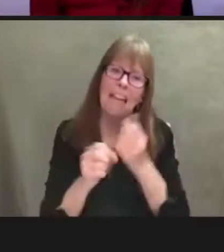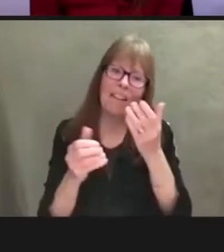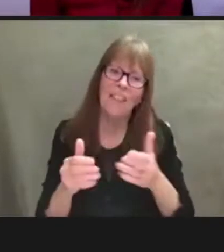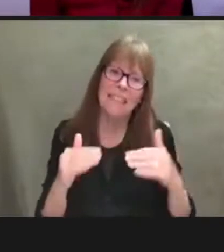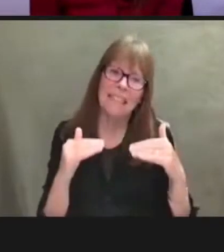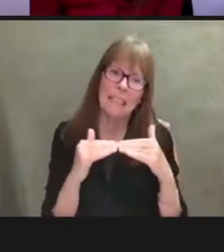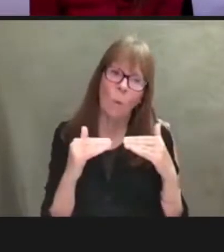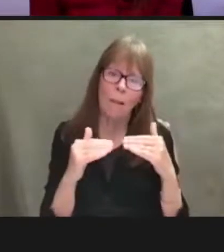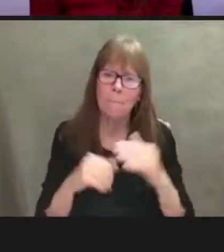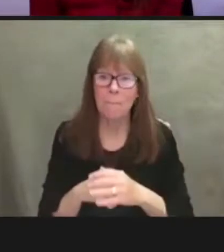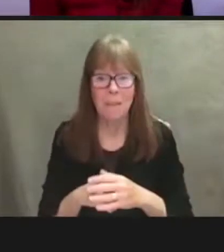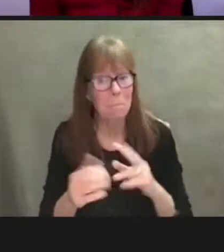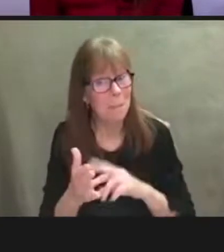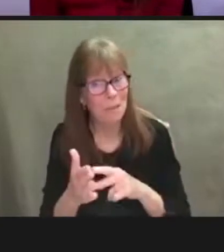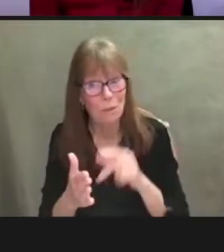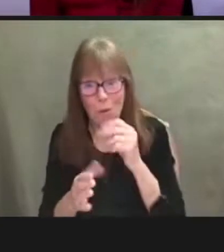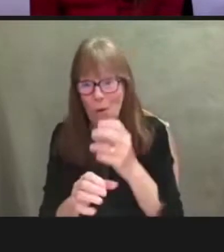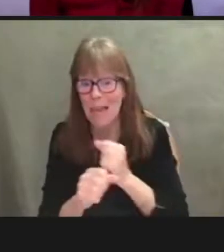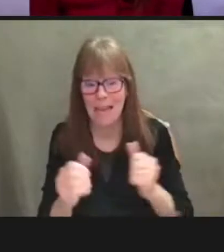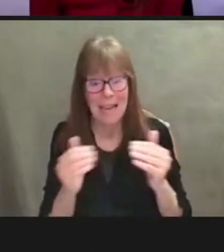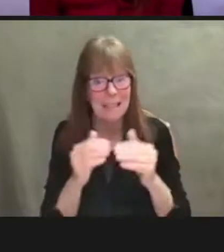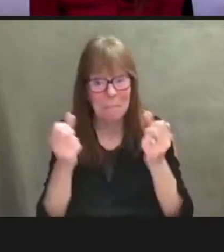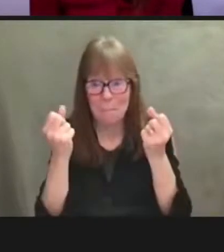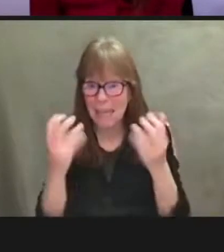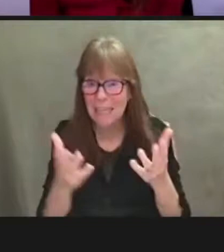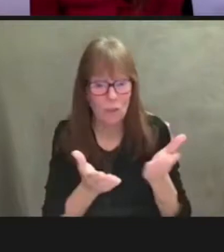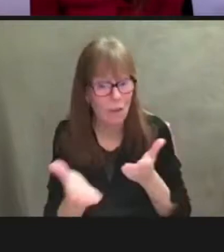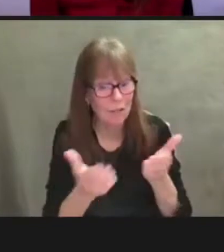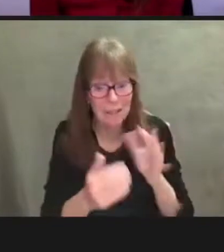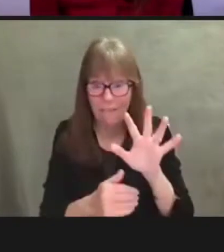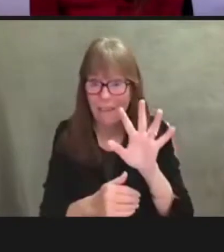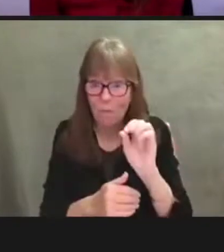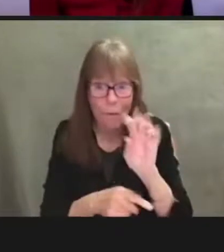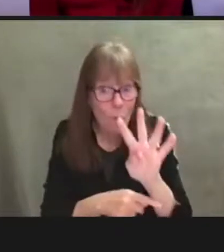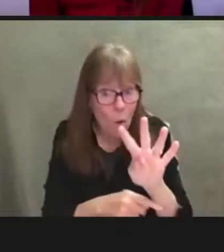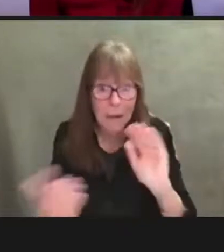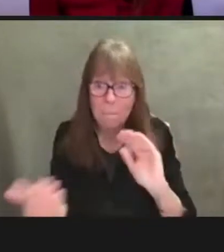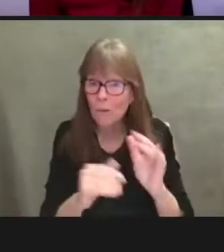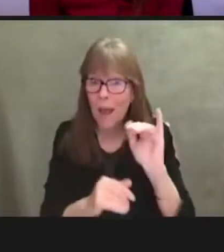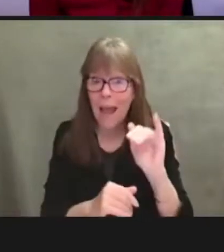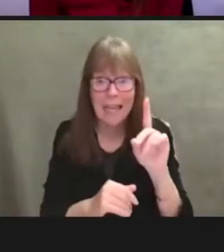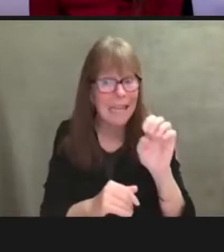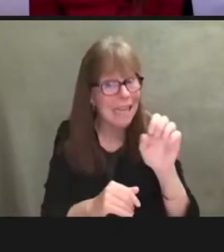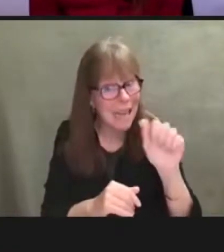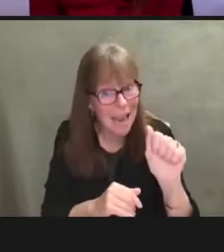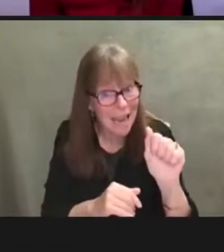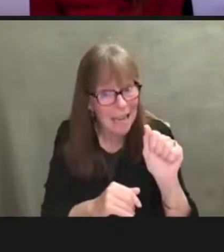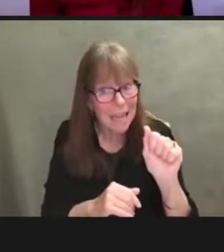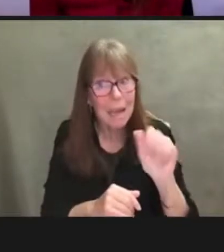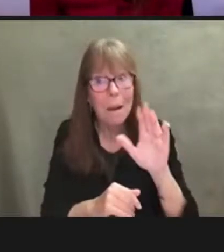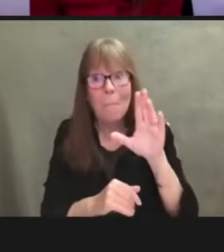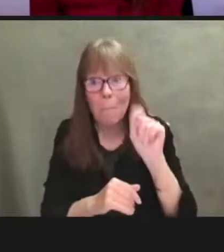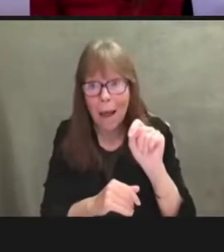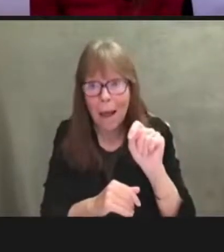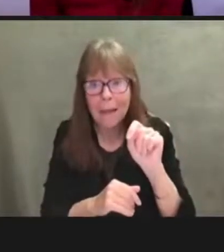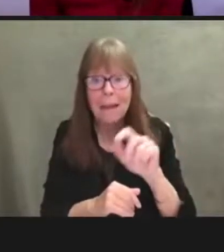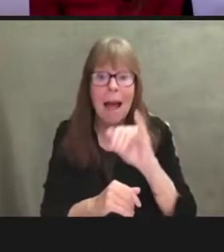Usually you don't get as many services under 504 as you do under IDEA, but again, IDEA